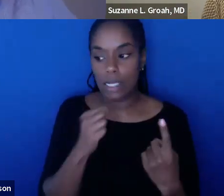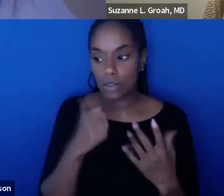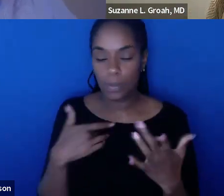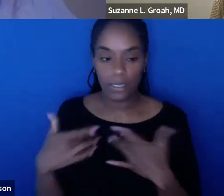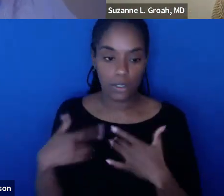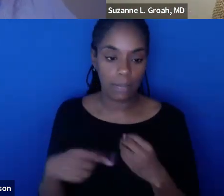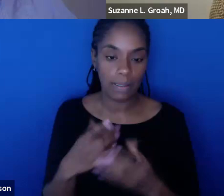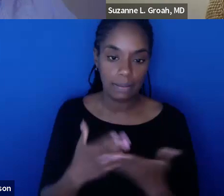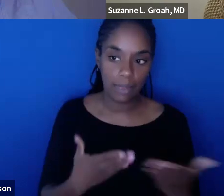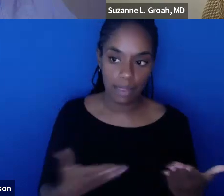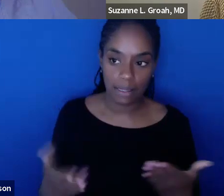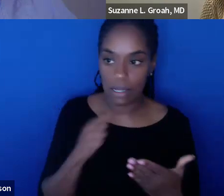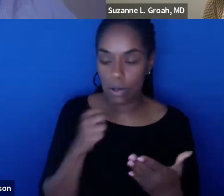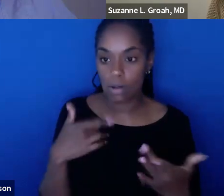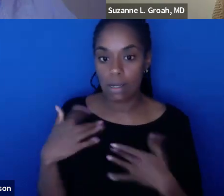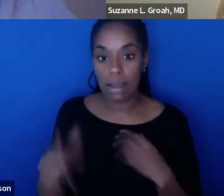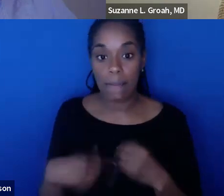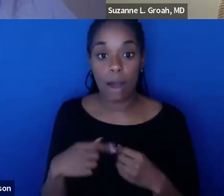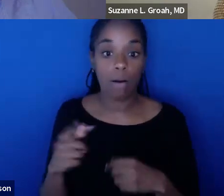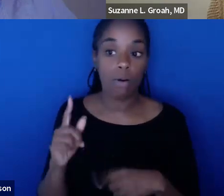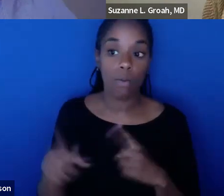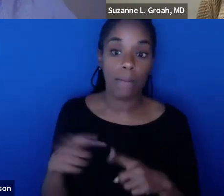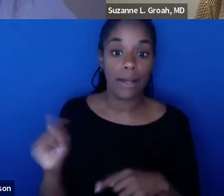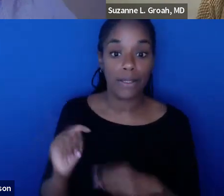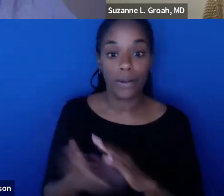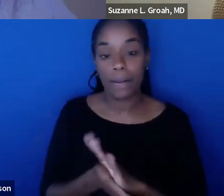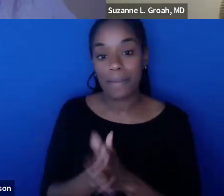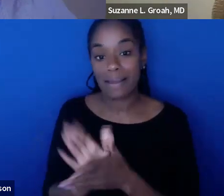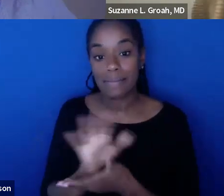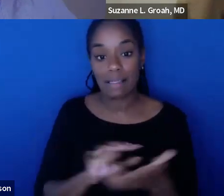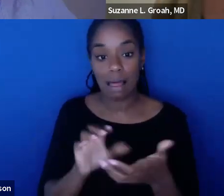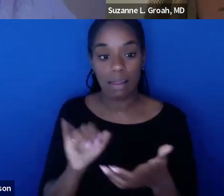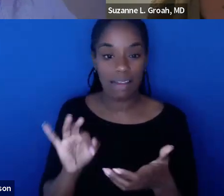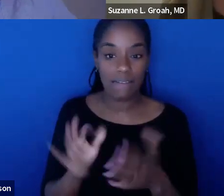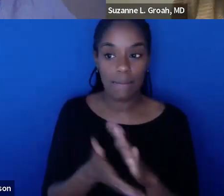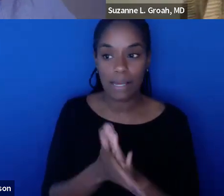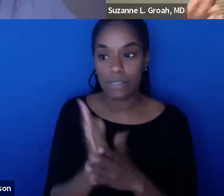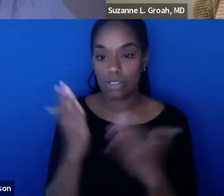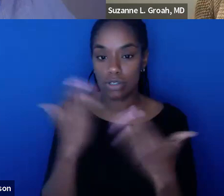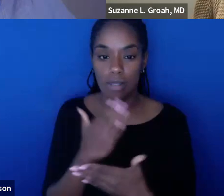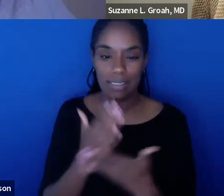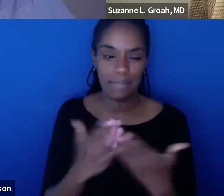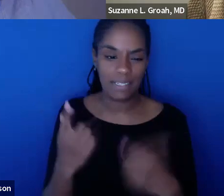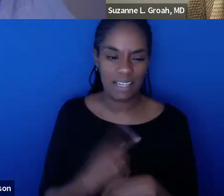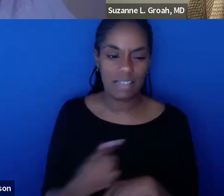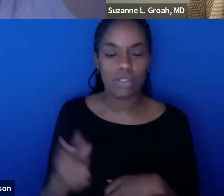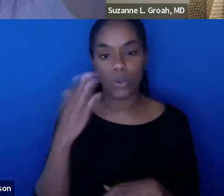I don't worry about when my urine gets cloudy, I don't worry about if it gets a little darker certain days. So get to know your symptoms a little better.